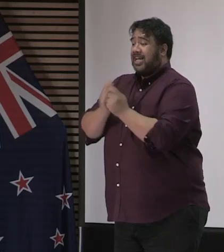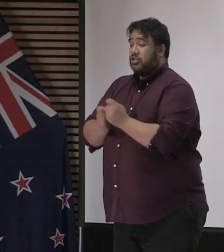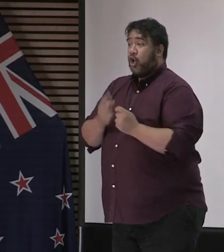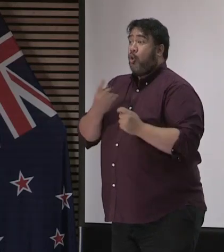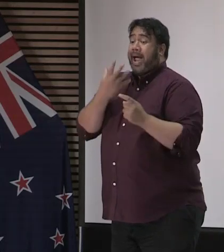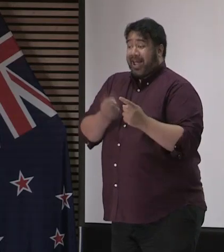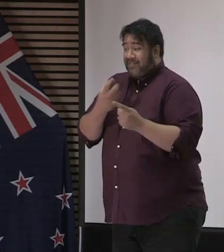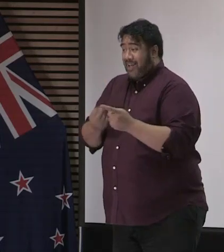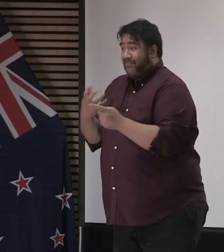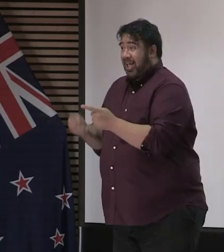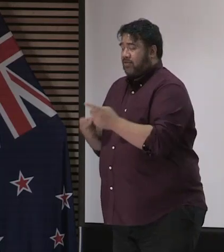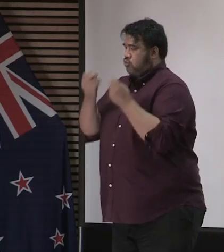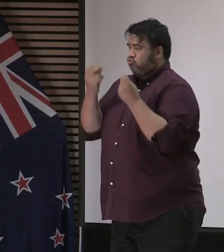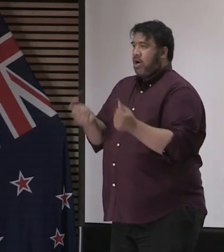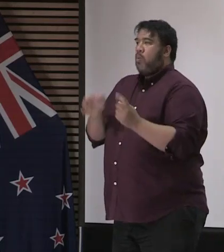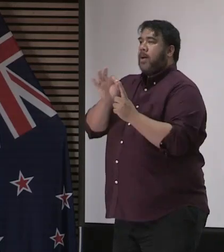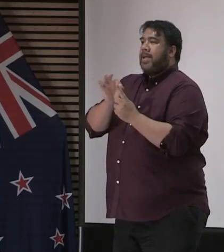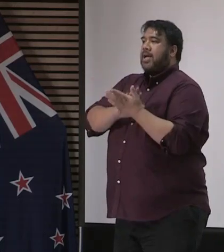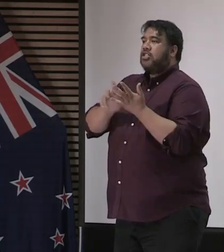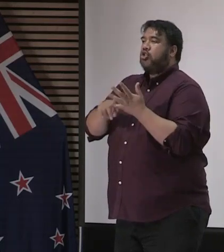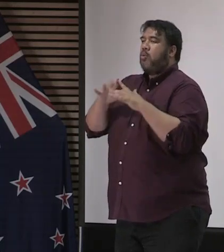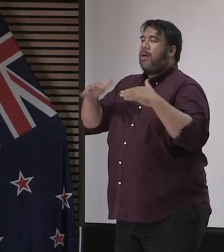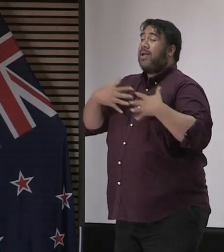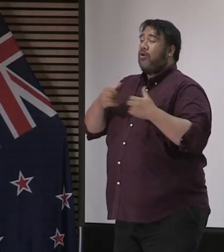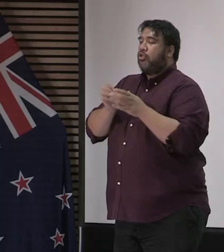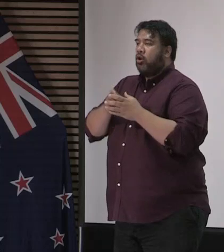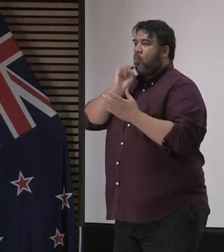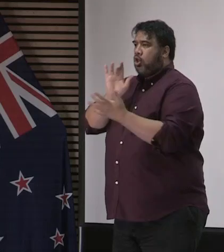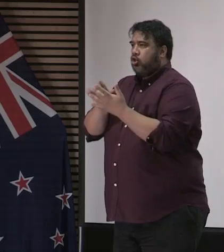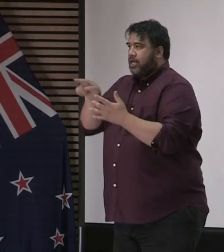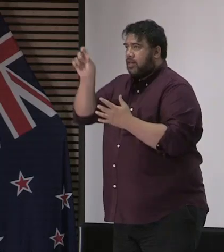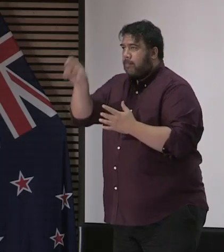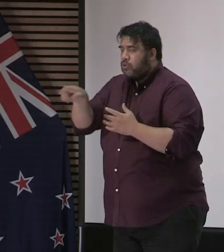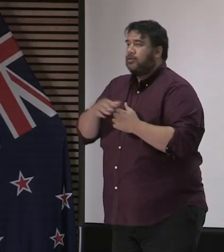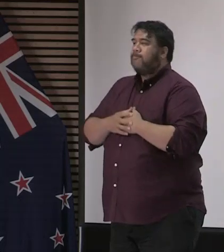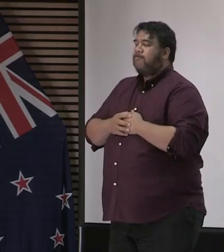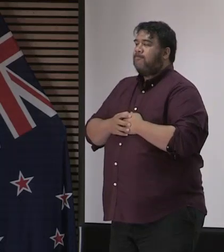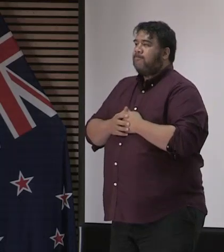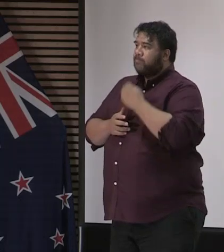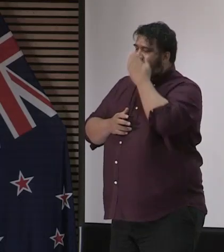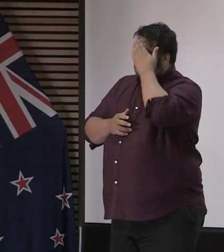into that and just check. What I can say is that every positive test, the person is